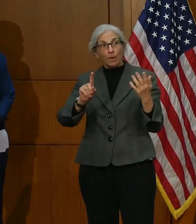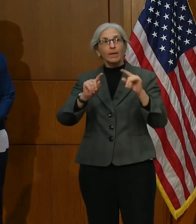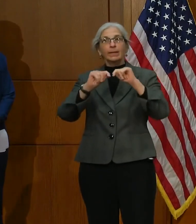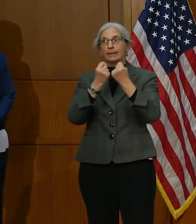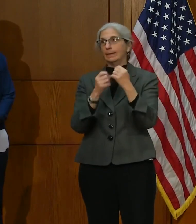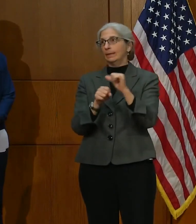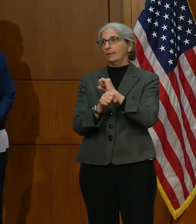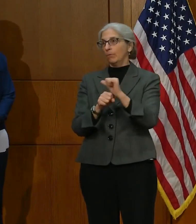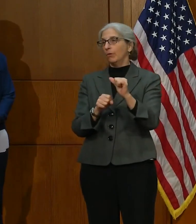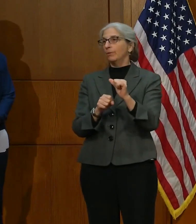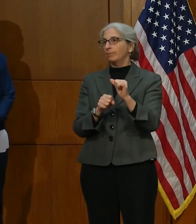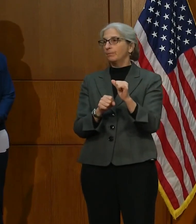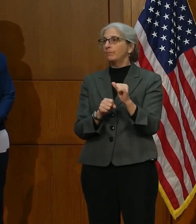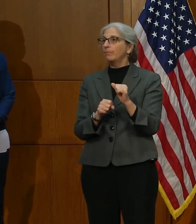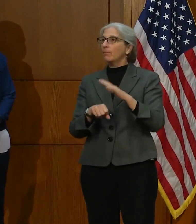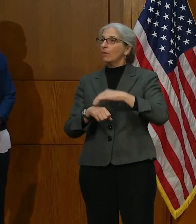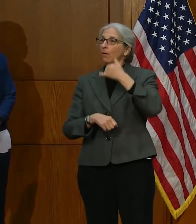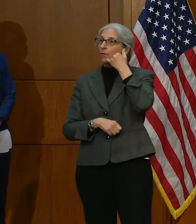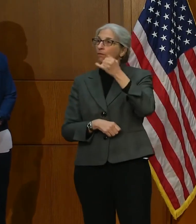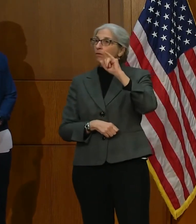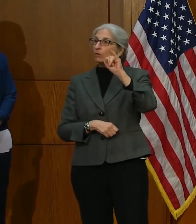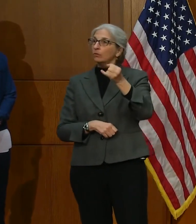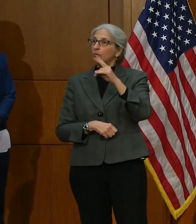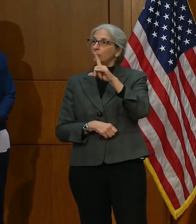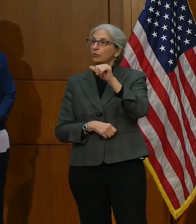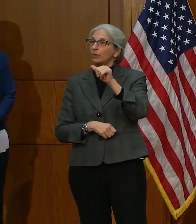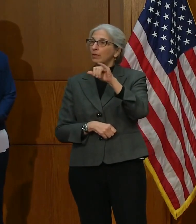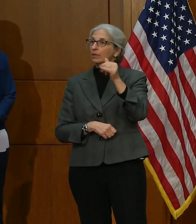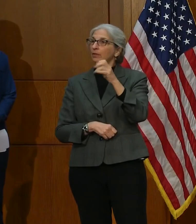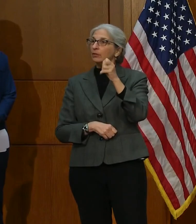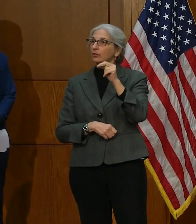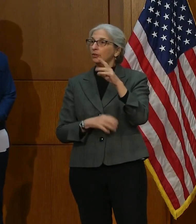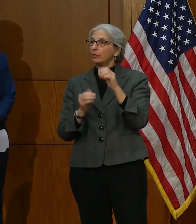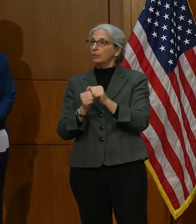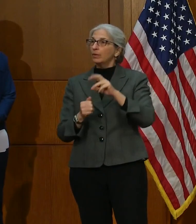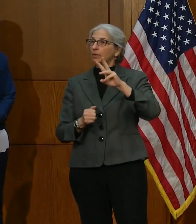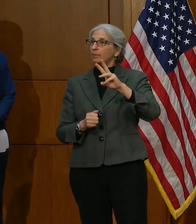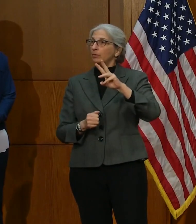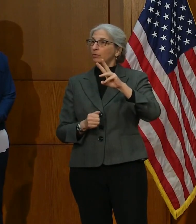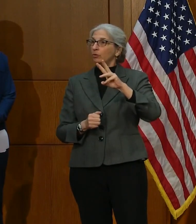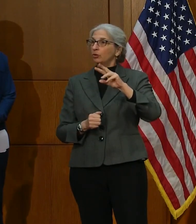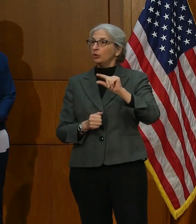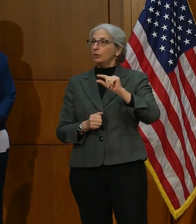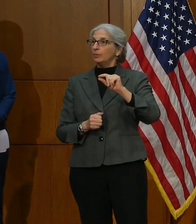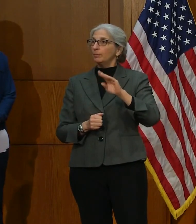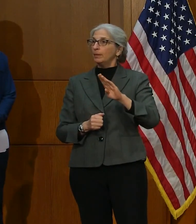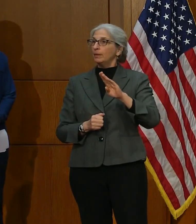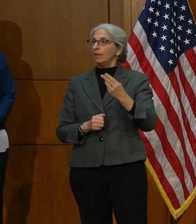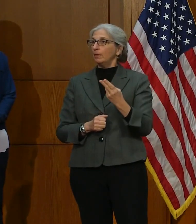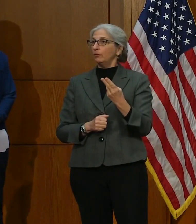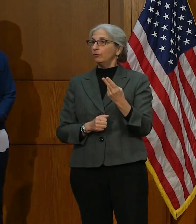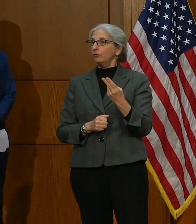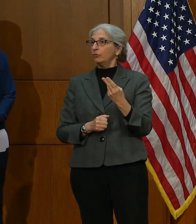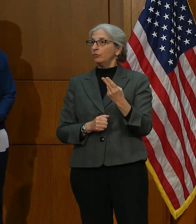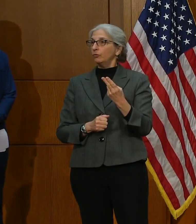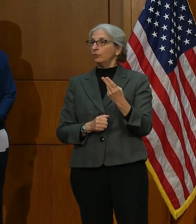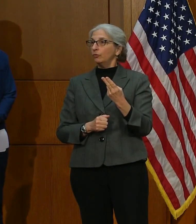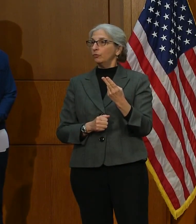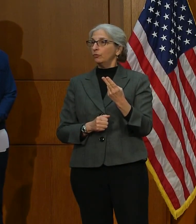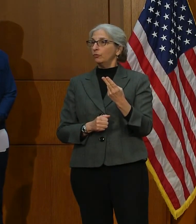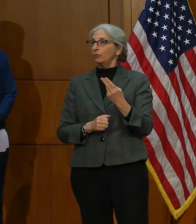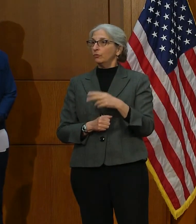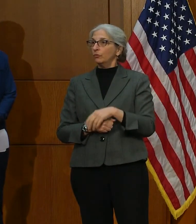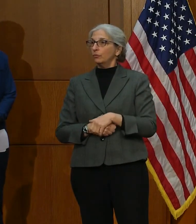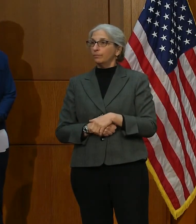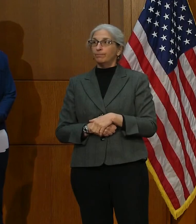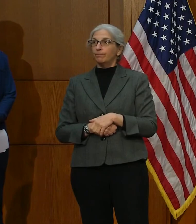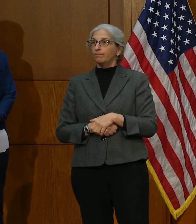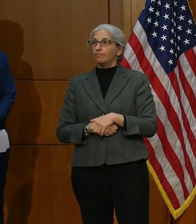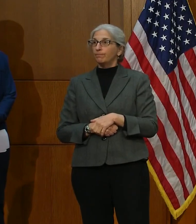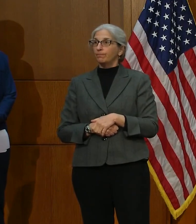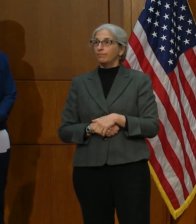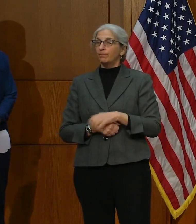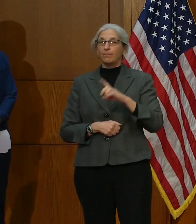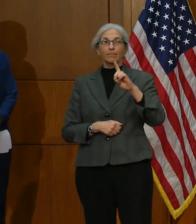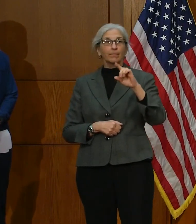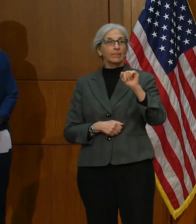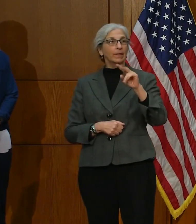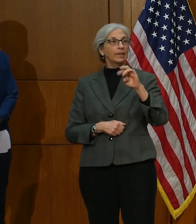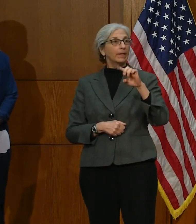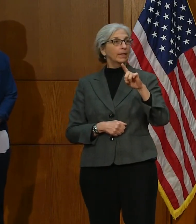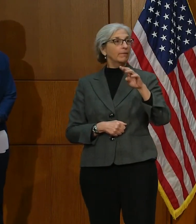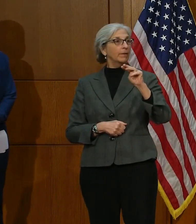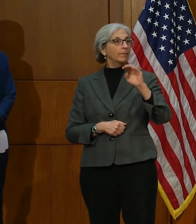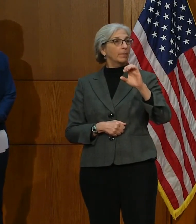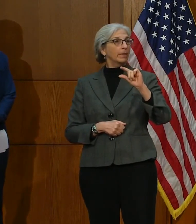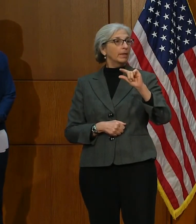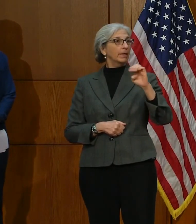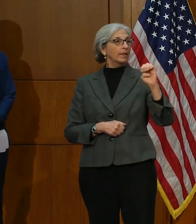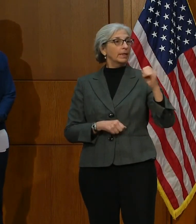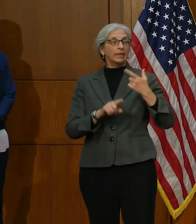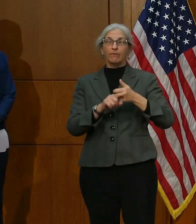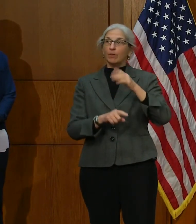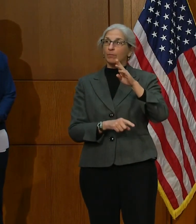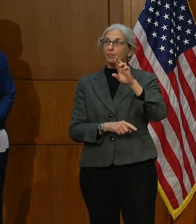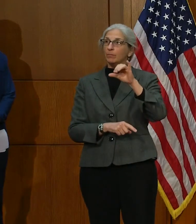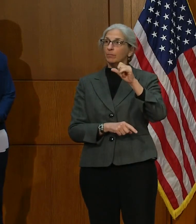TEAMWORK. GENE JORDAN WITH VDH